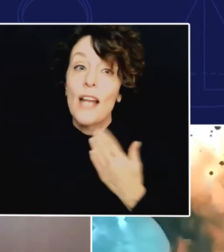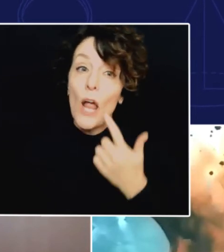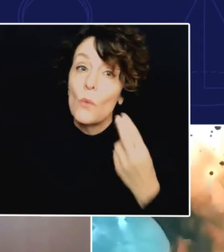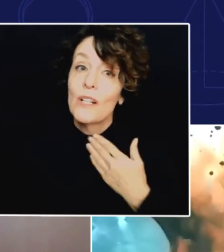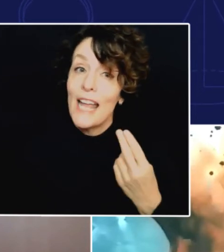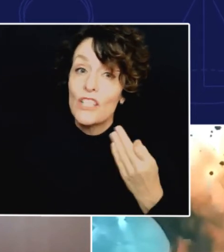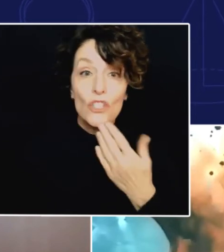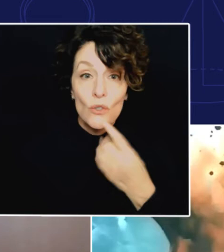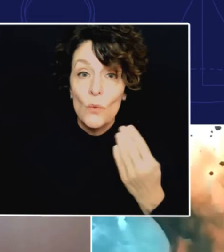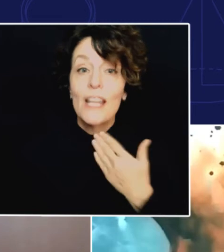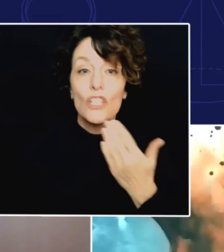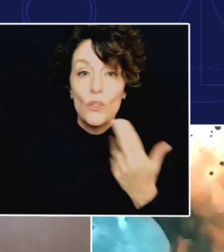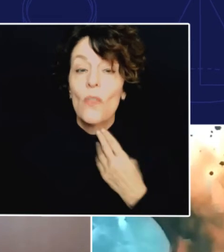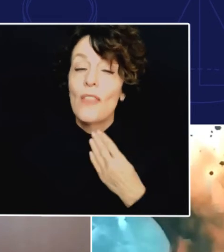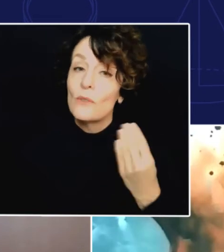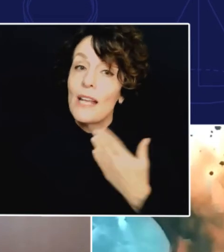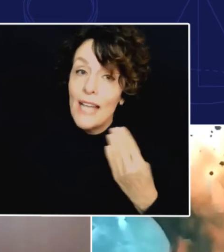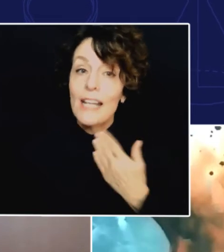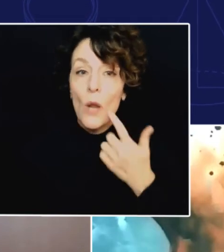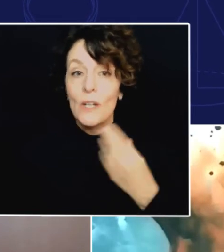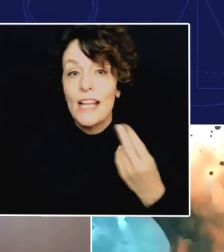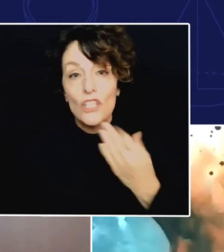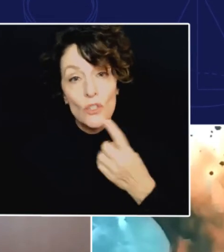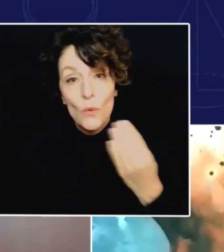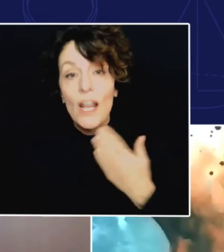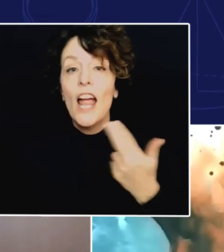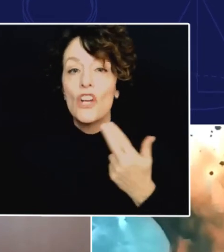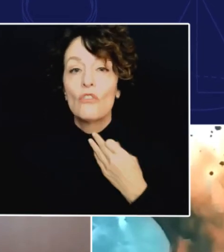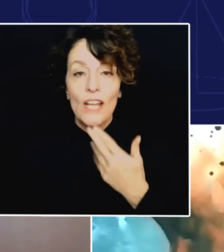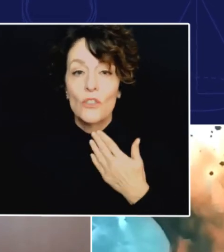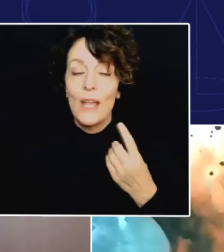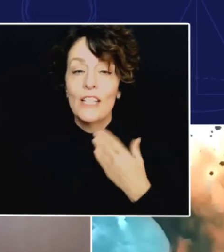So 2009, I started as a student and then I graduated in 2011,